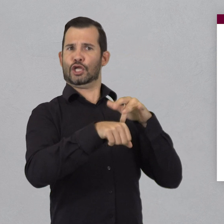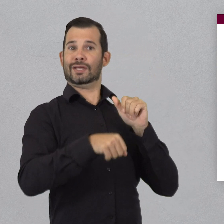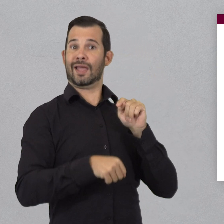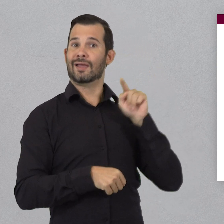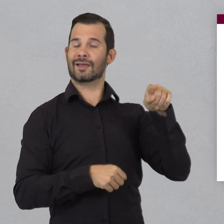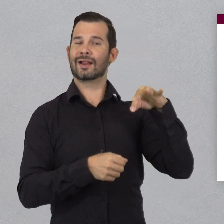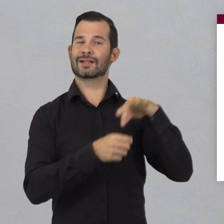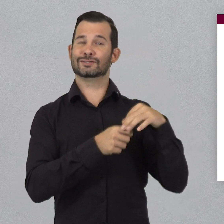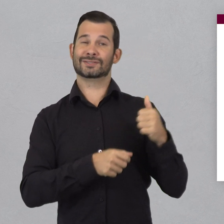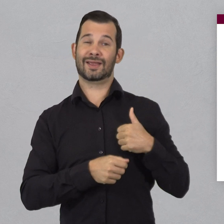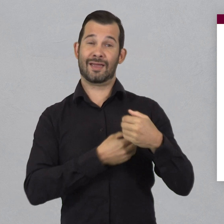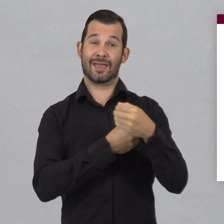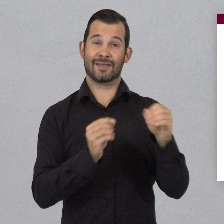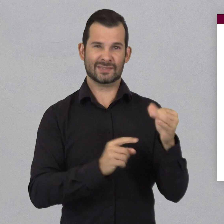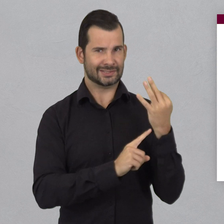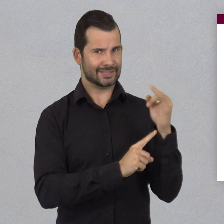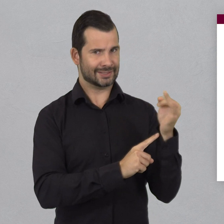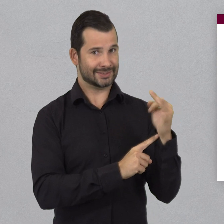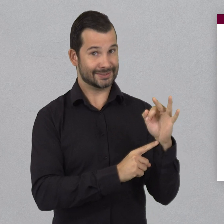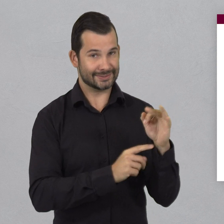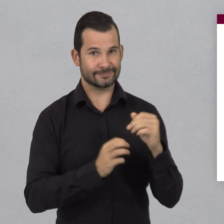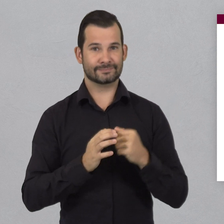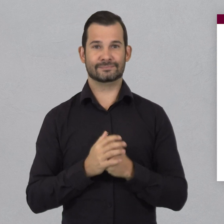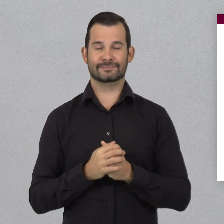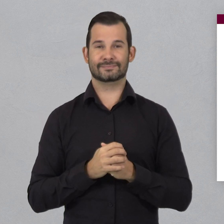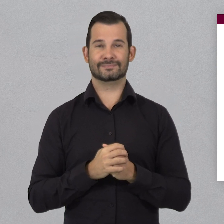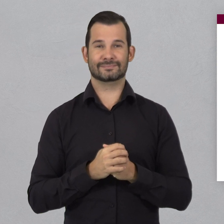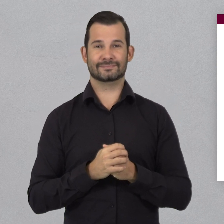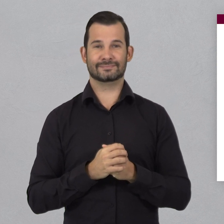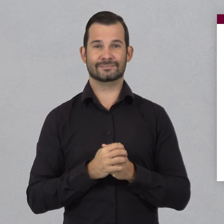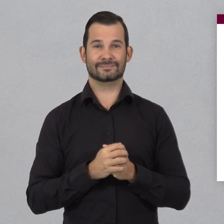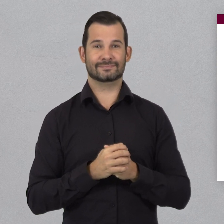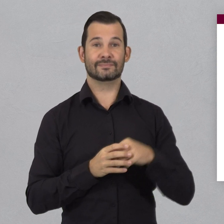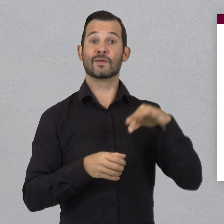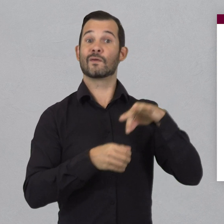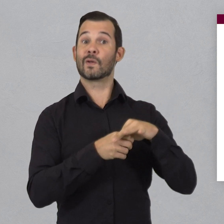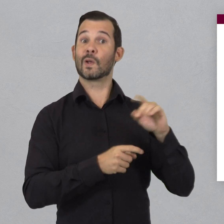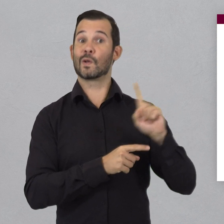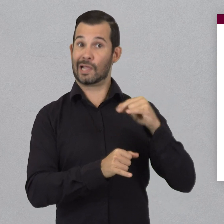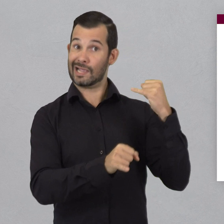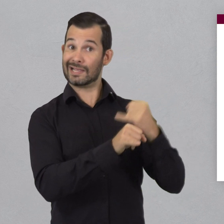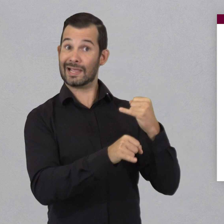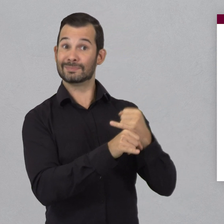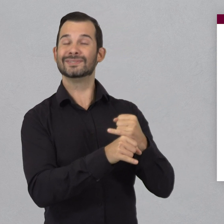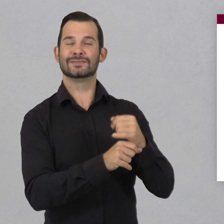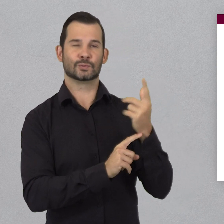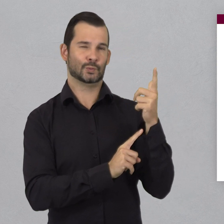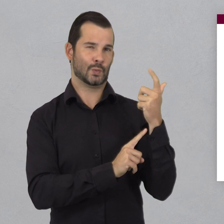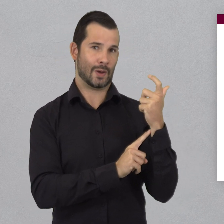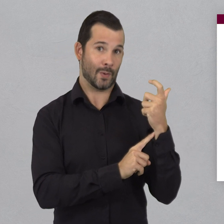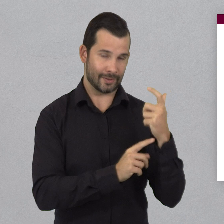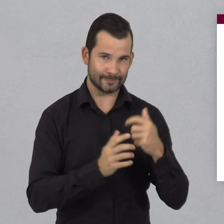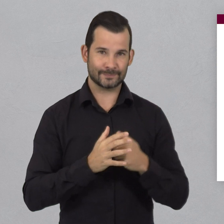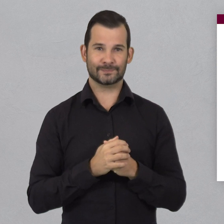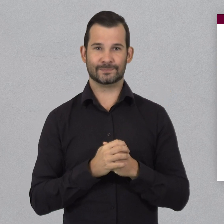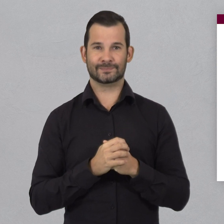Elections Canada office 19 Vote on campus 21